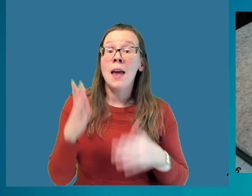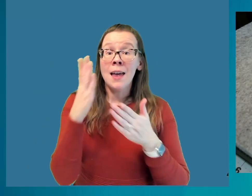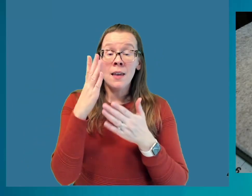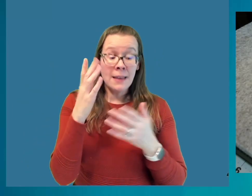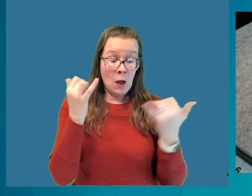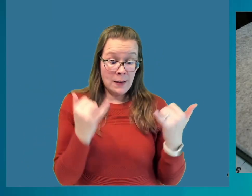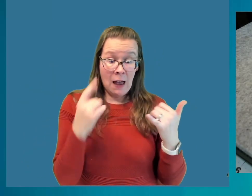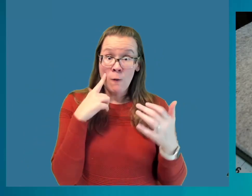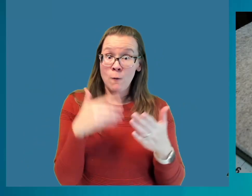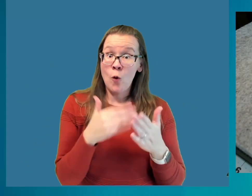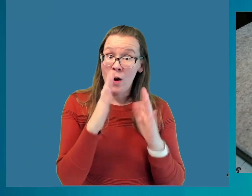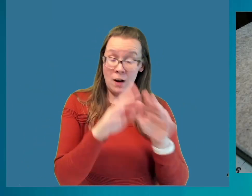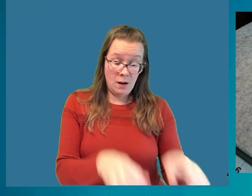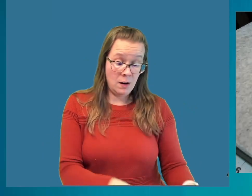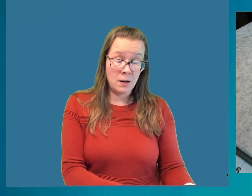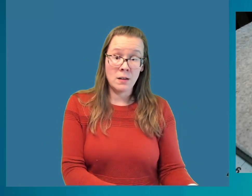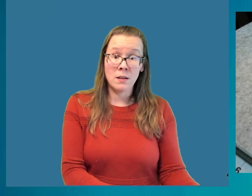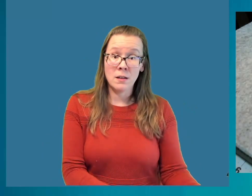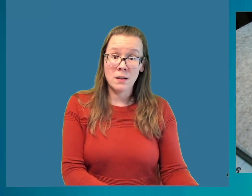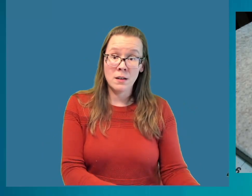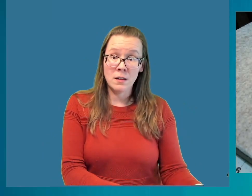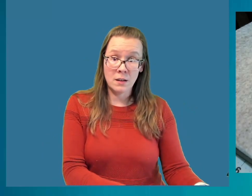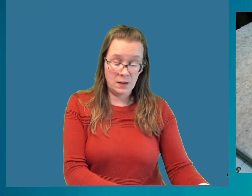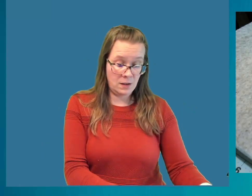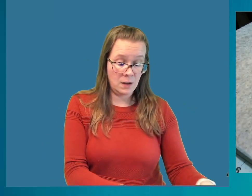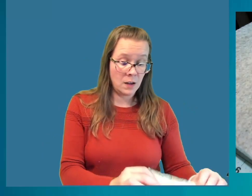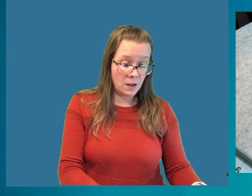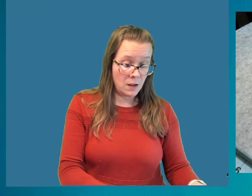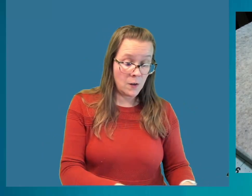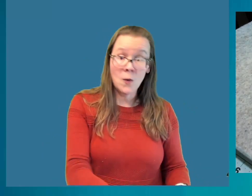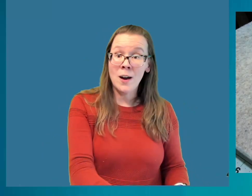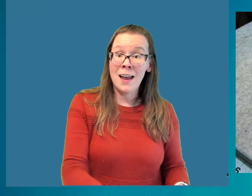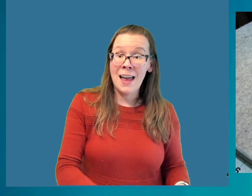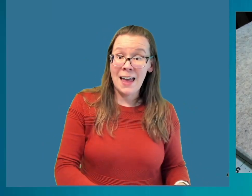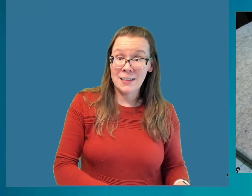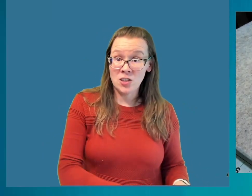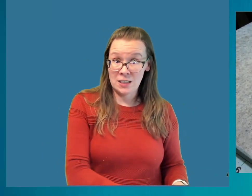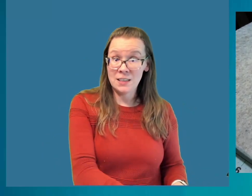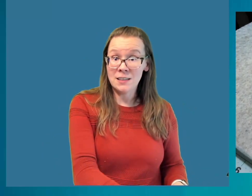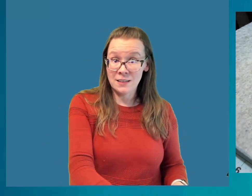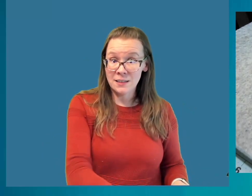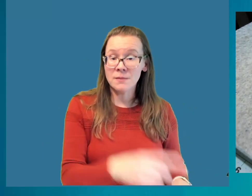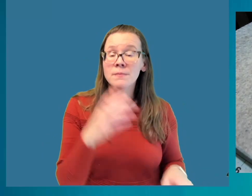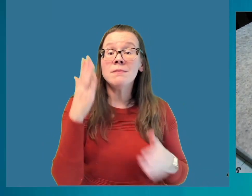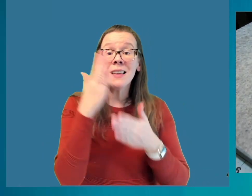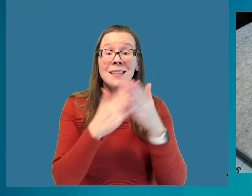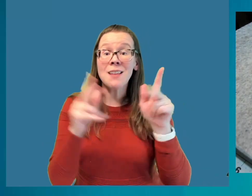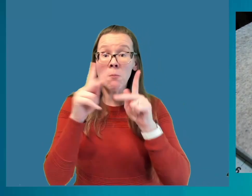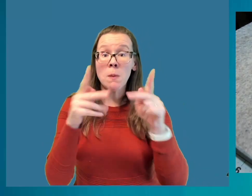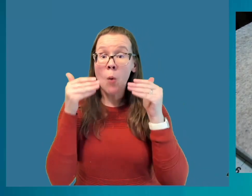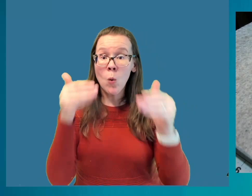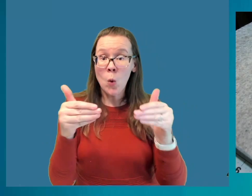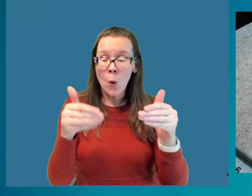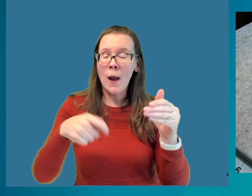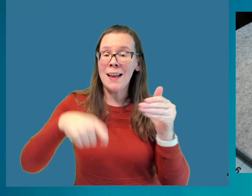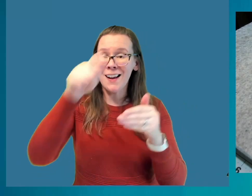quilt it, and then put that on top of the Peltex. I skip that stage, um, and I just put the Peltex